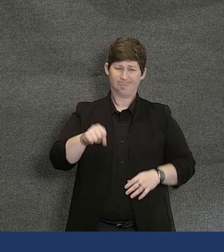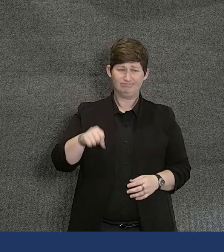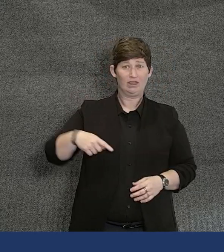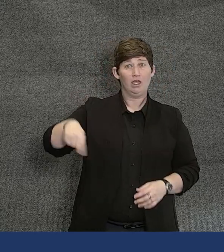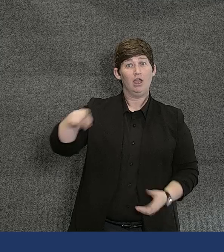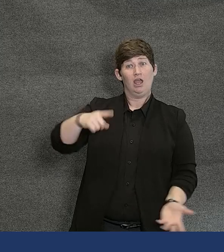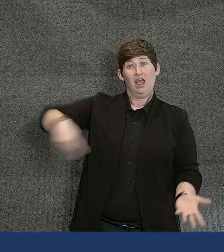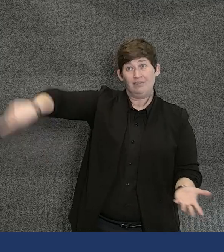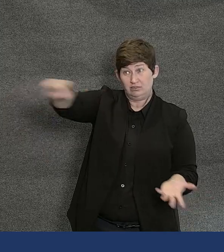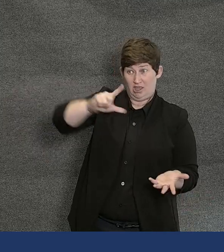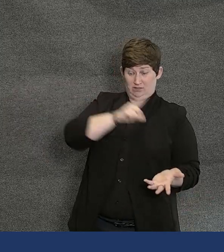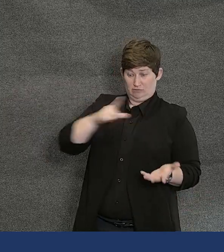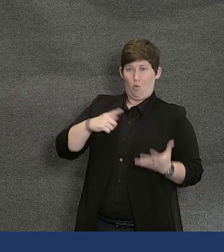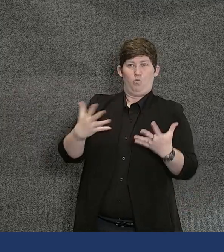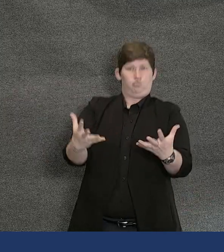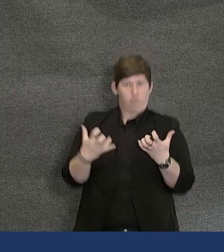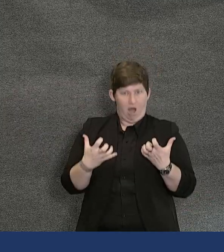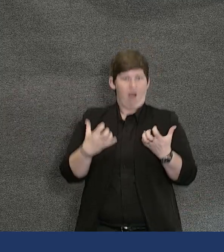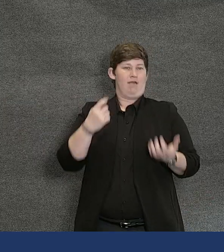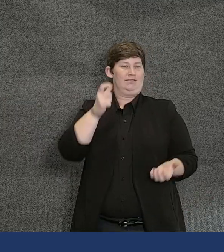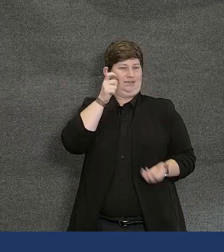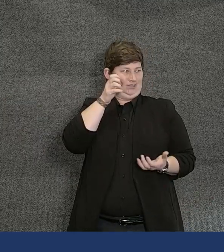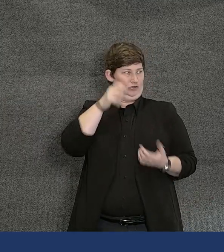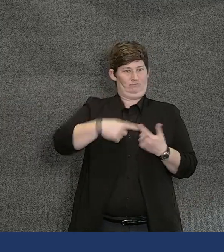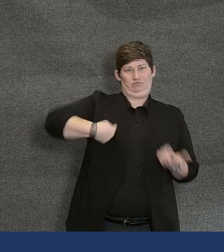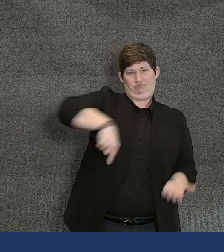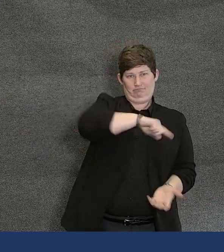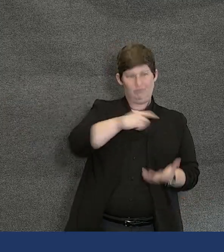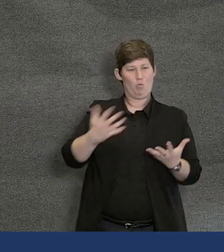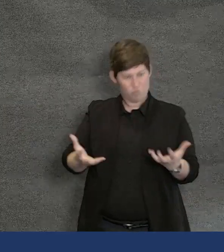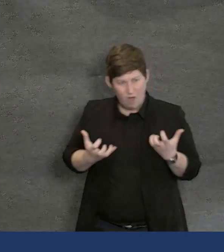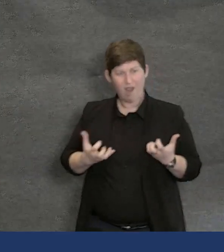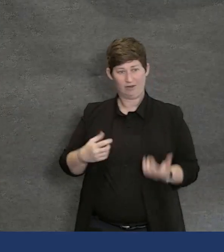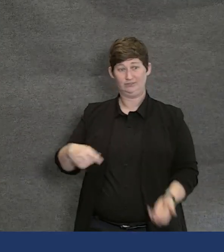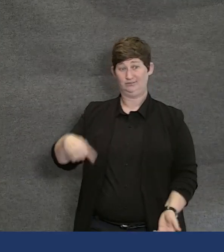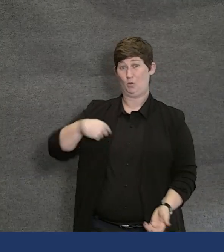We are, in a way, their bosses, and so they